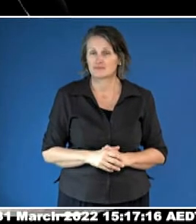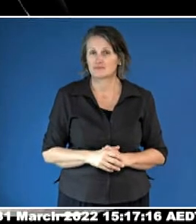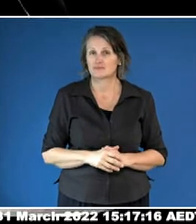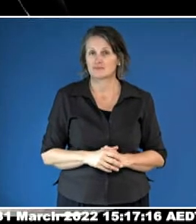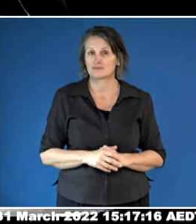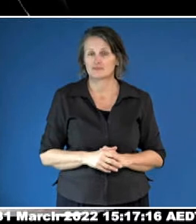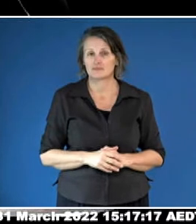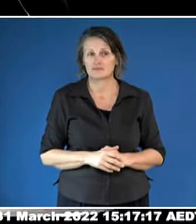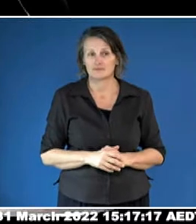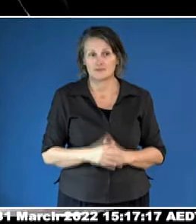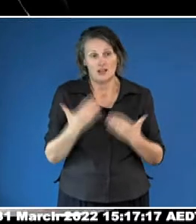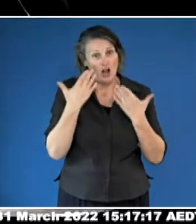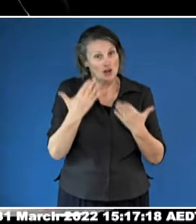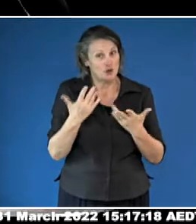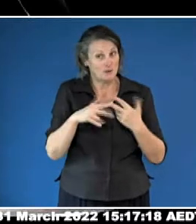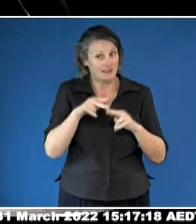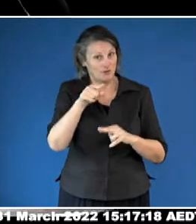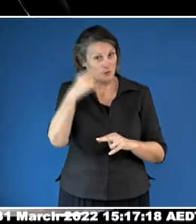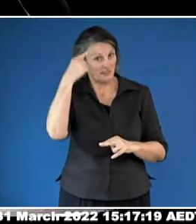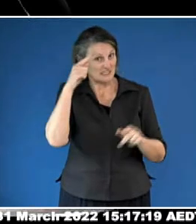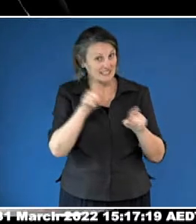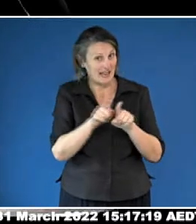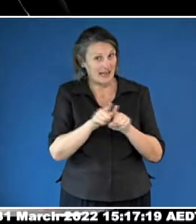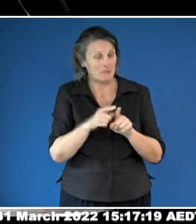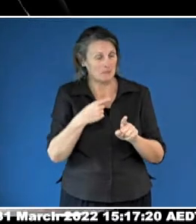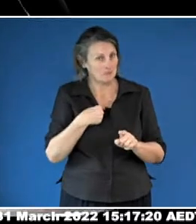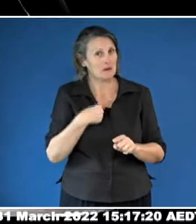I don't know if that's your impression, but it's certainly something that I think, you